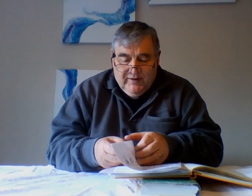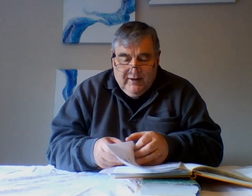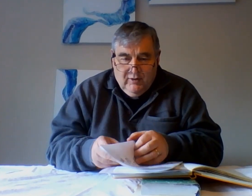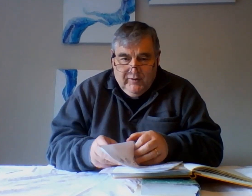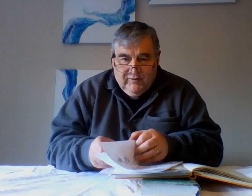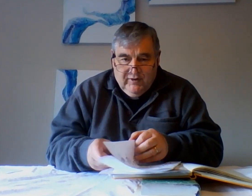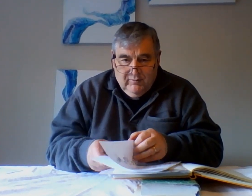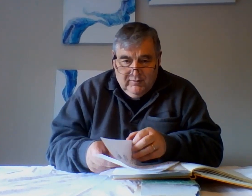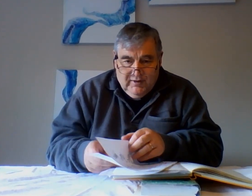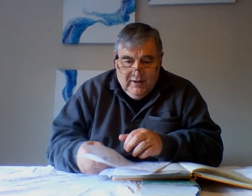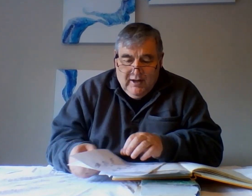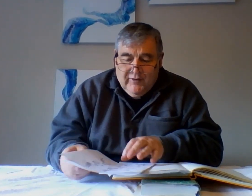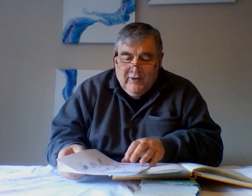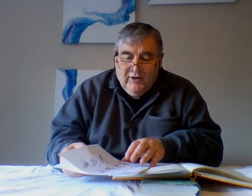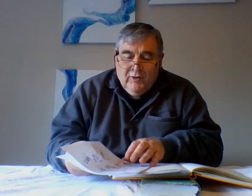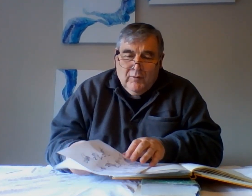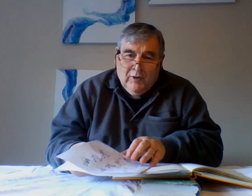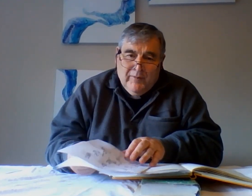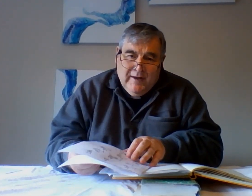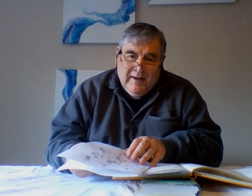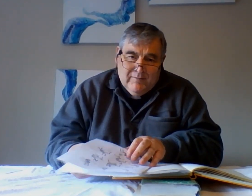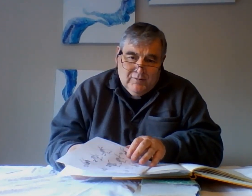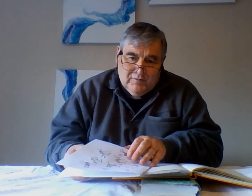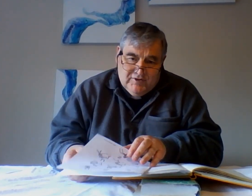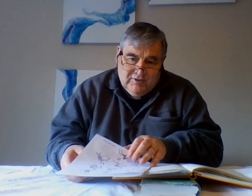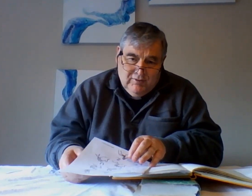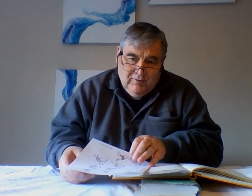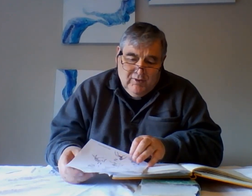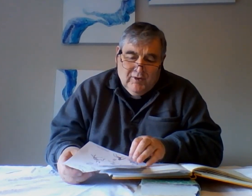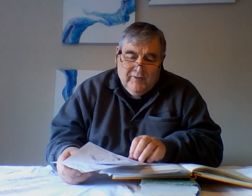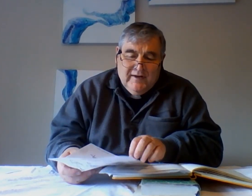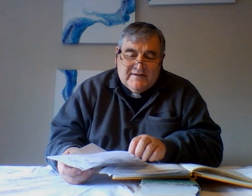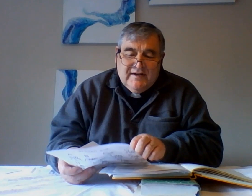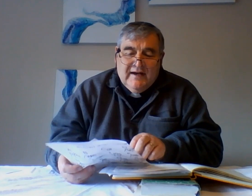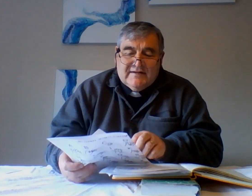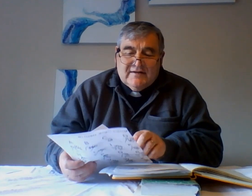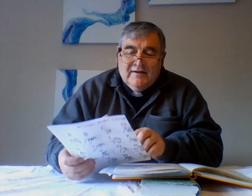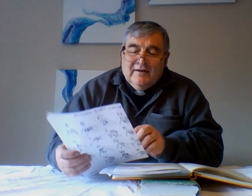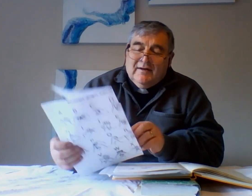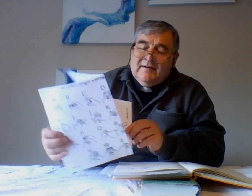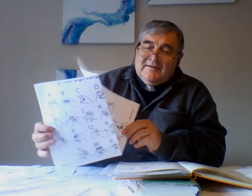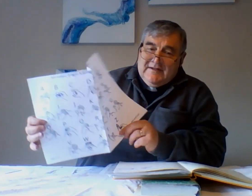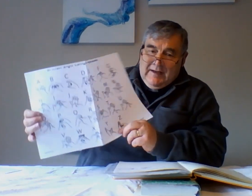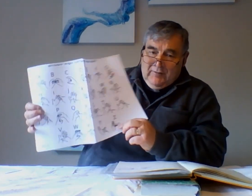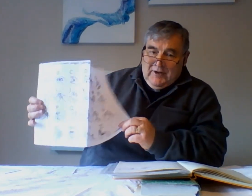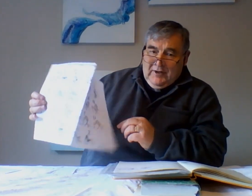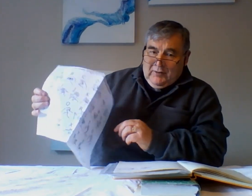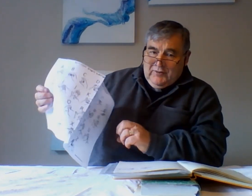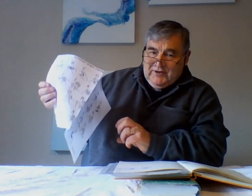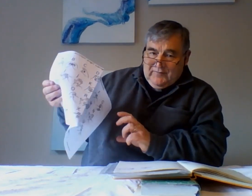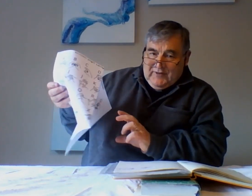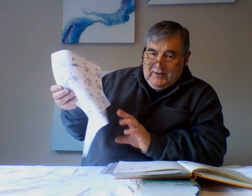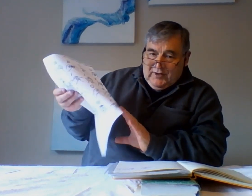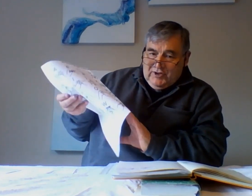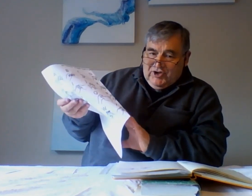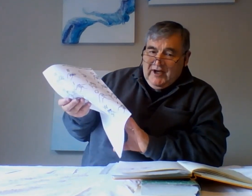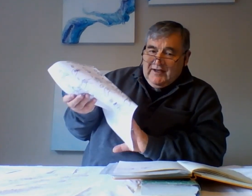and i hope you do, you will be able to look on the internet and download a sheet - and